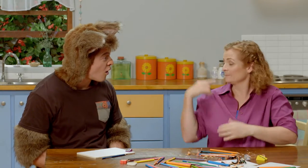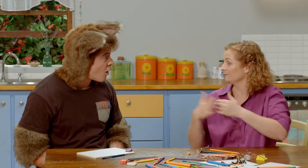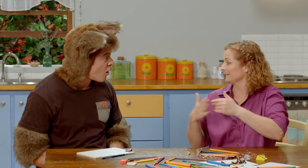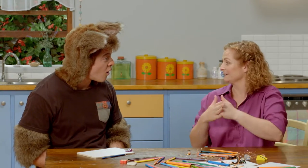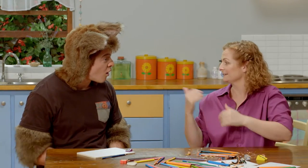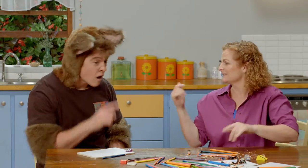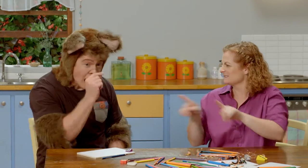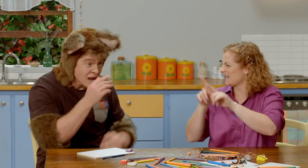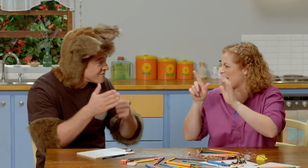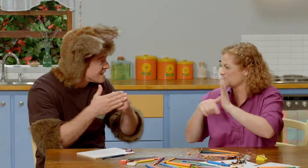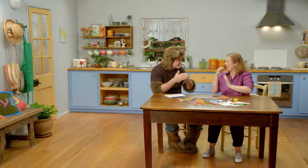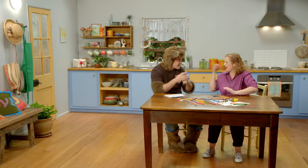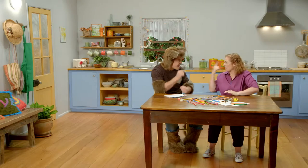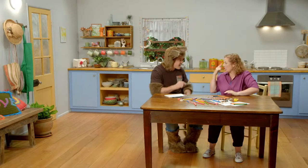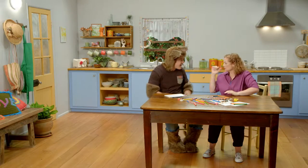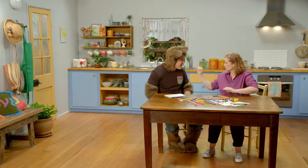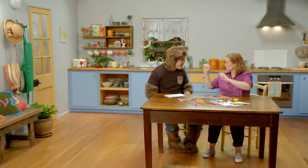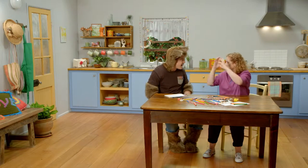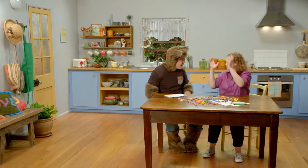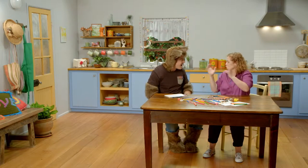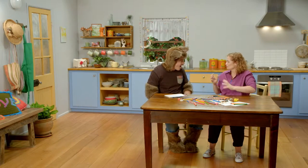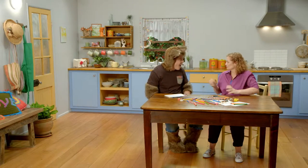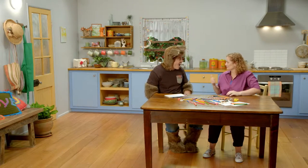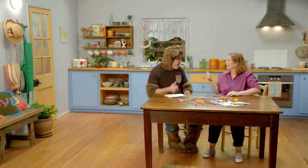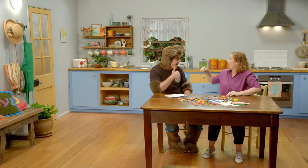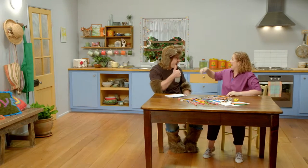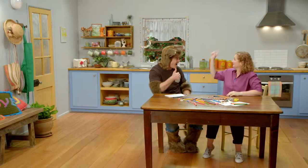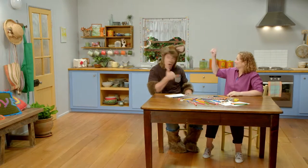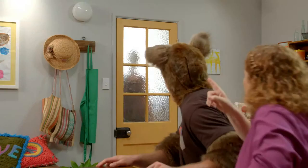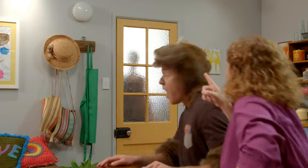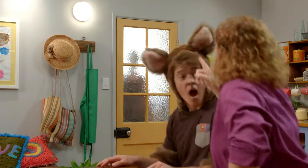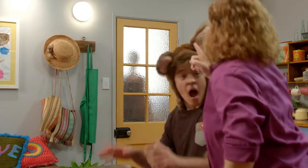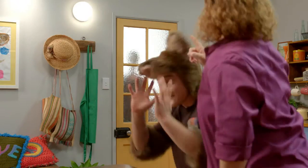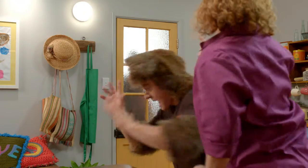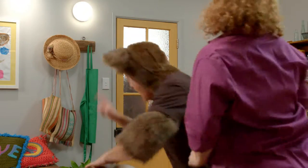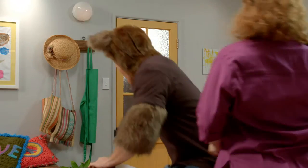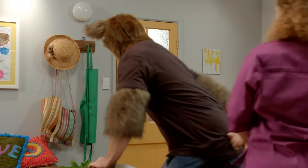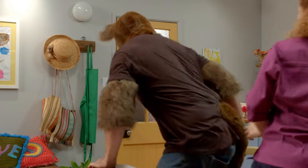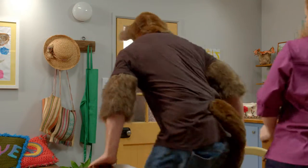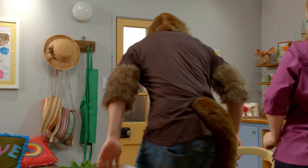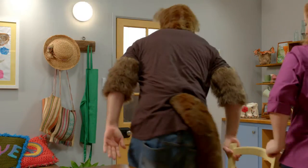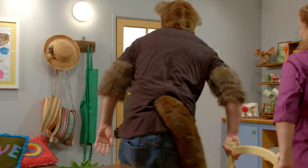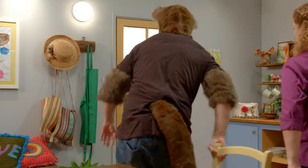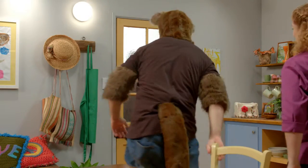Perhaps she can have a look at your tree house door too. Oh, here she is now. Amanda’s here!